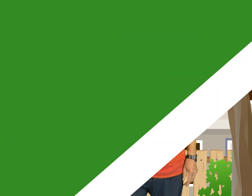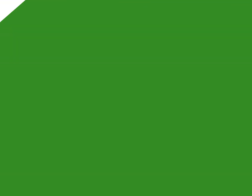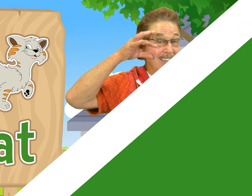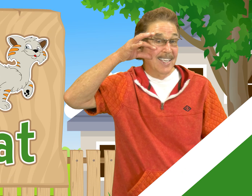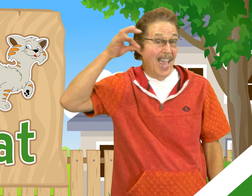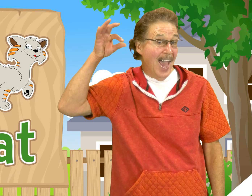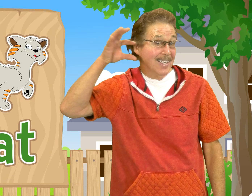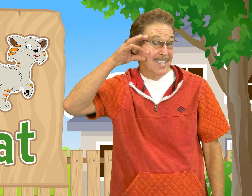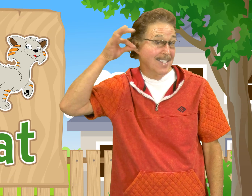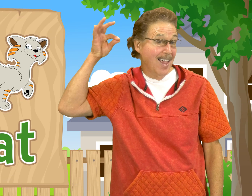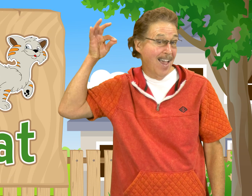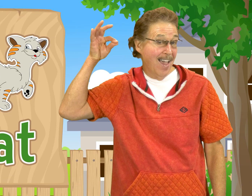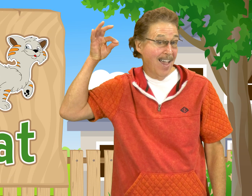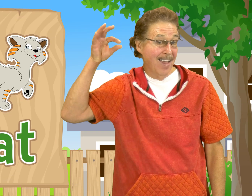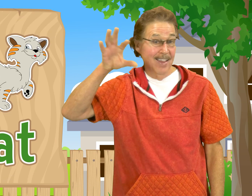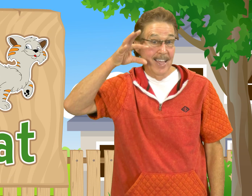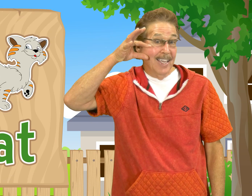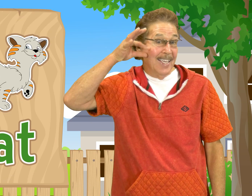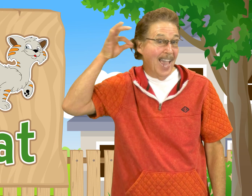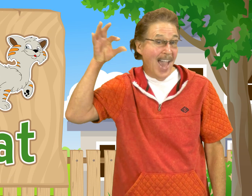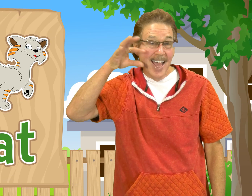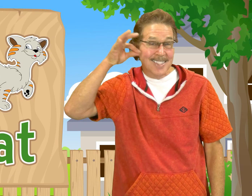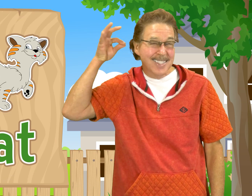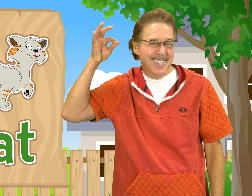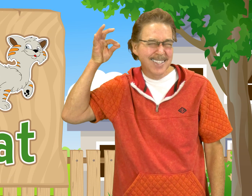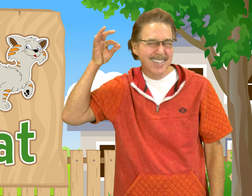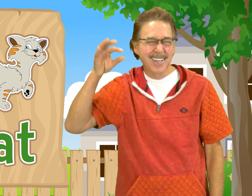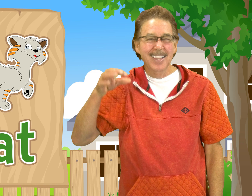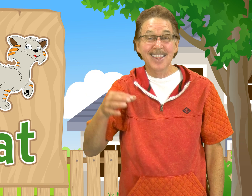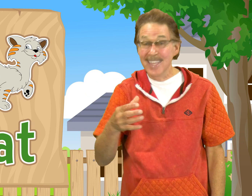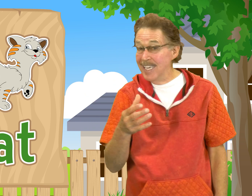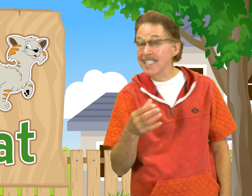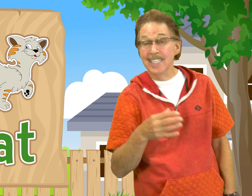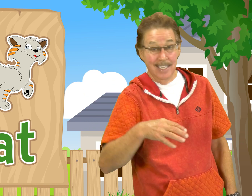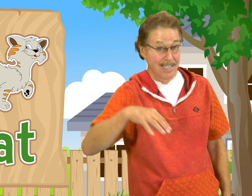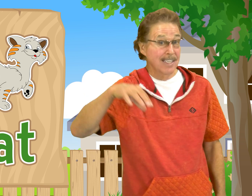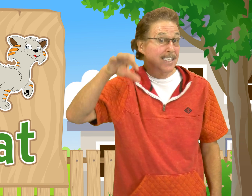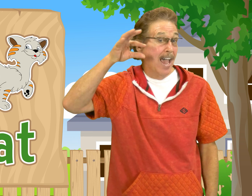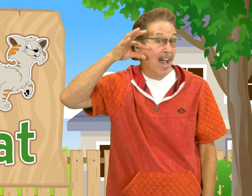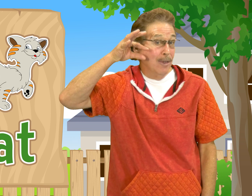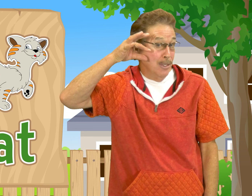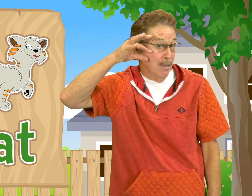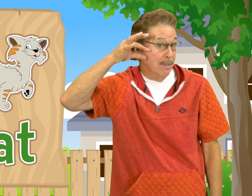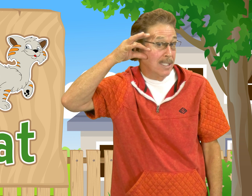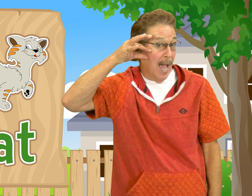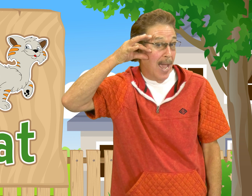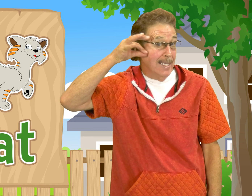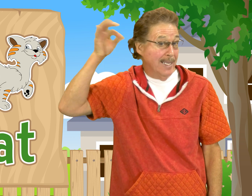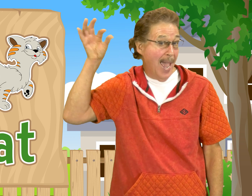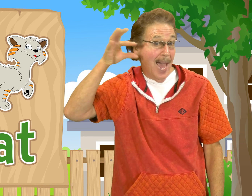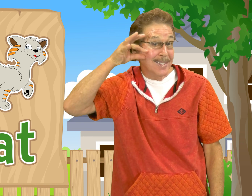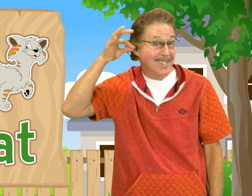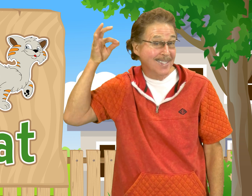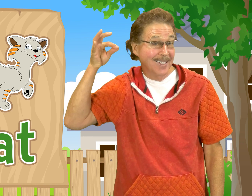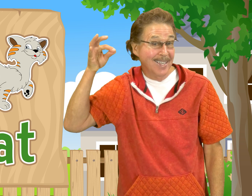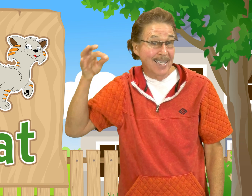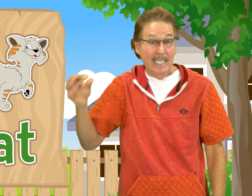Cat, cat This is how you sign cat